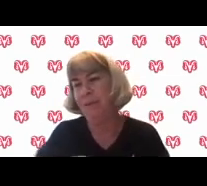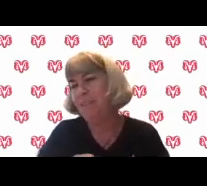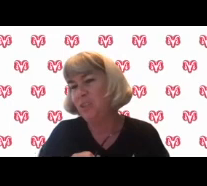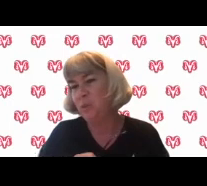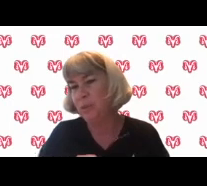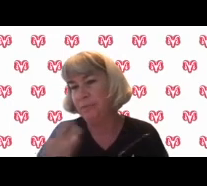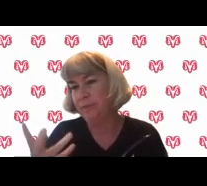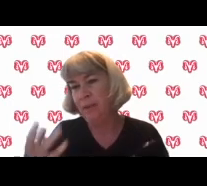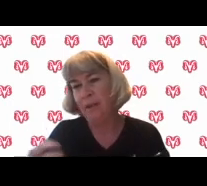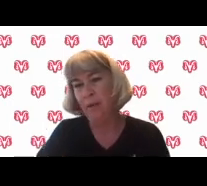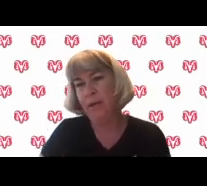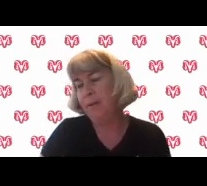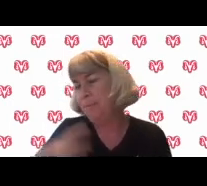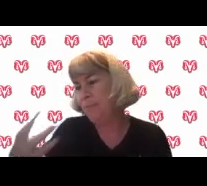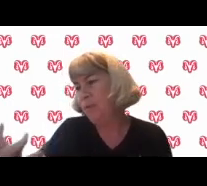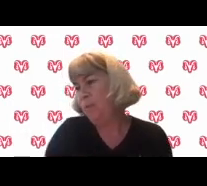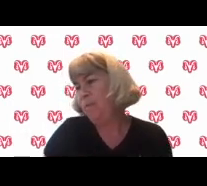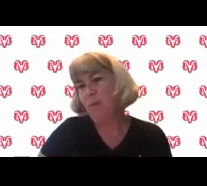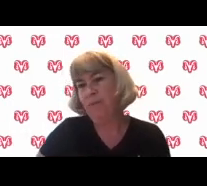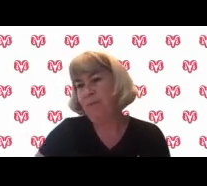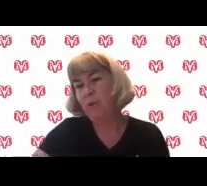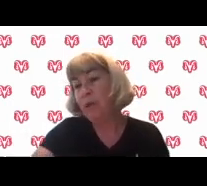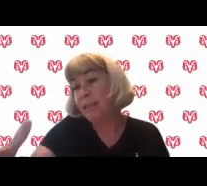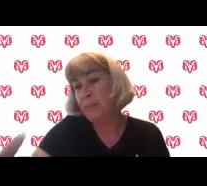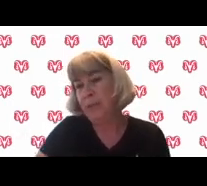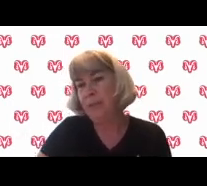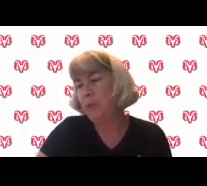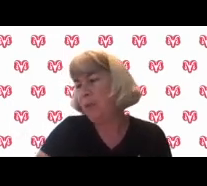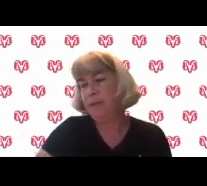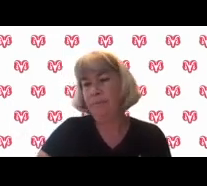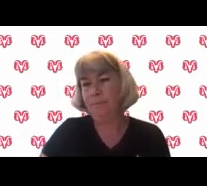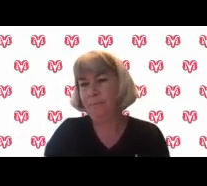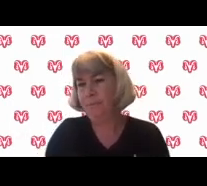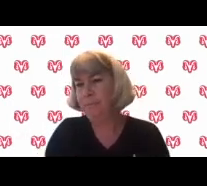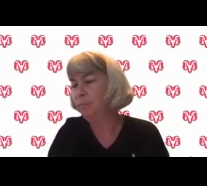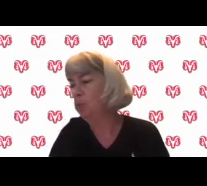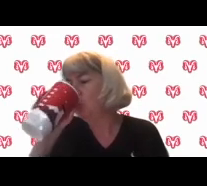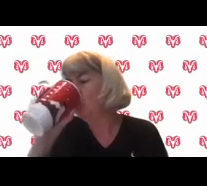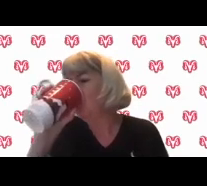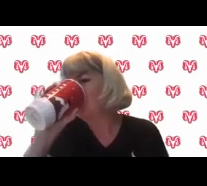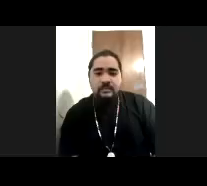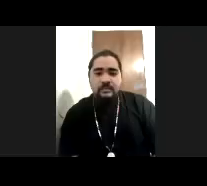maybe just sort of a quick review of your experience with that.